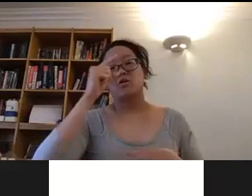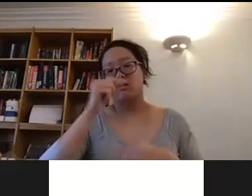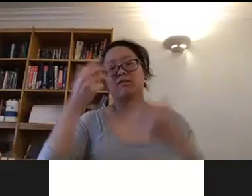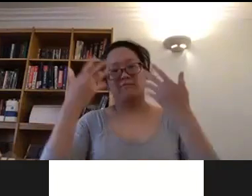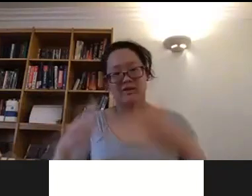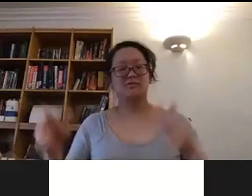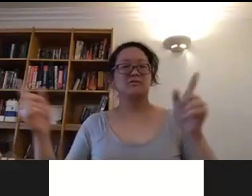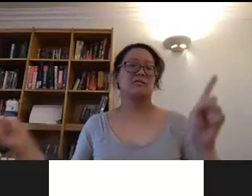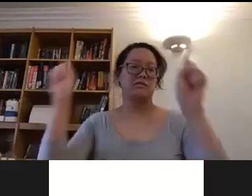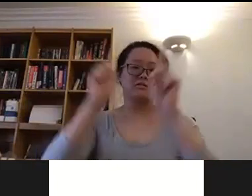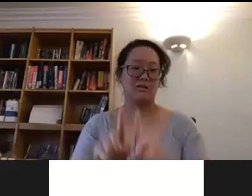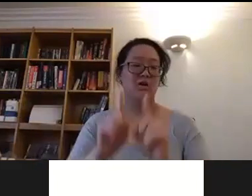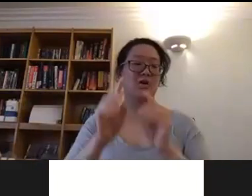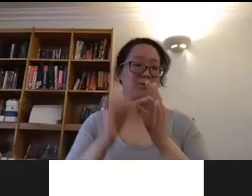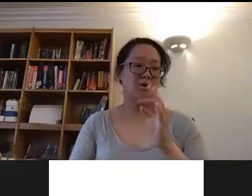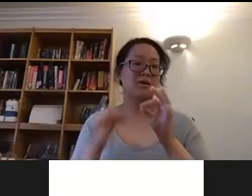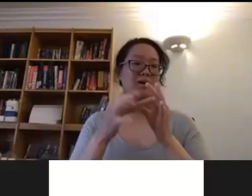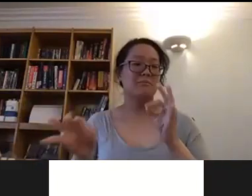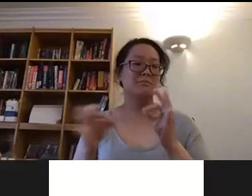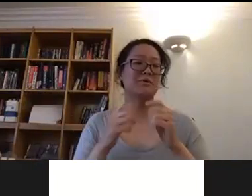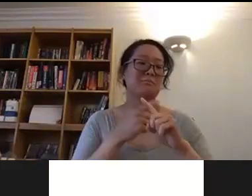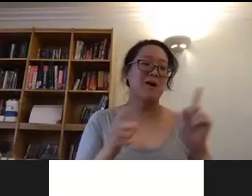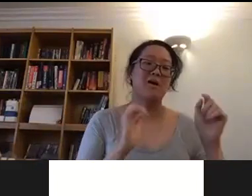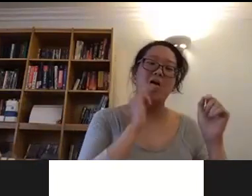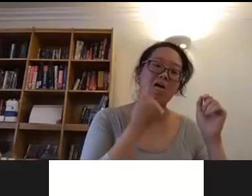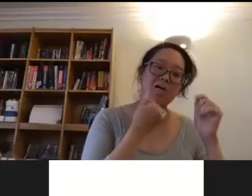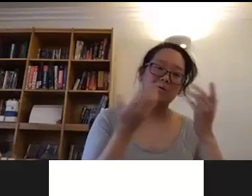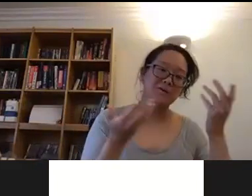When the prime minister finishes, the captions come back.